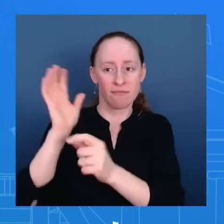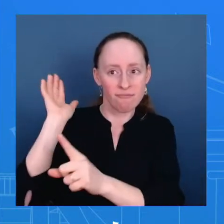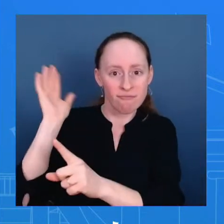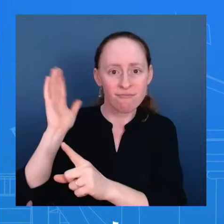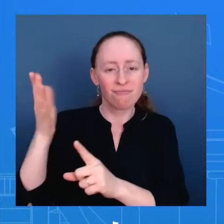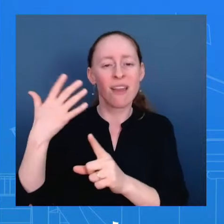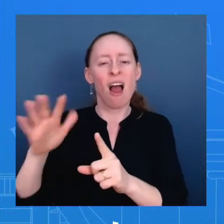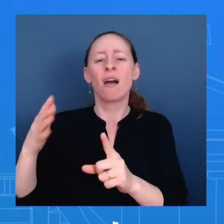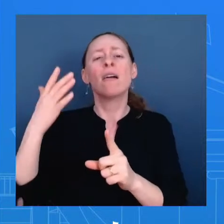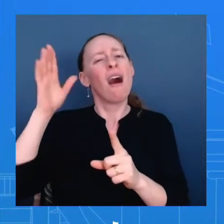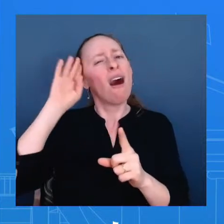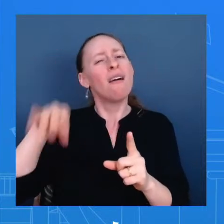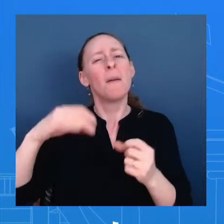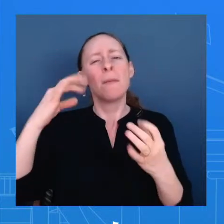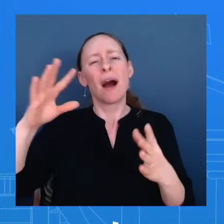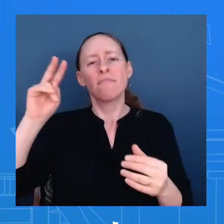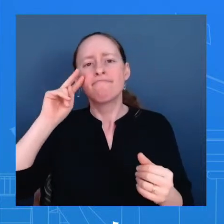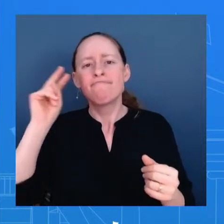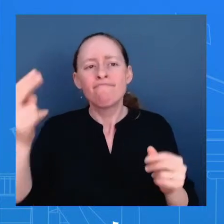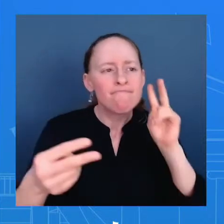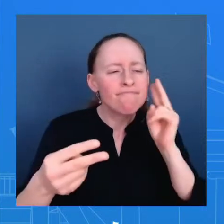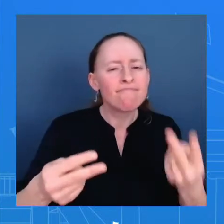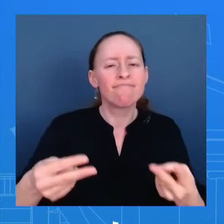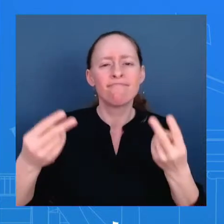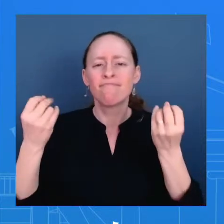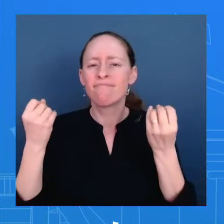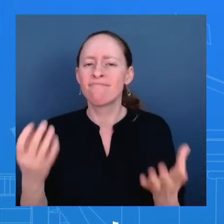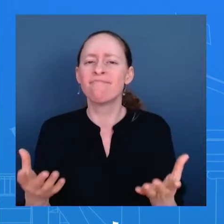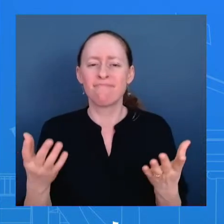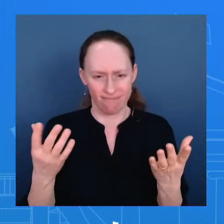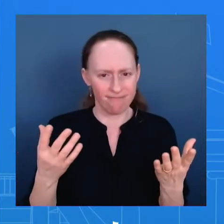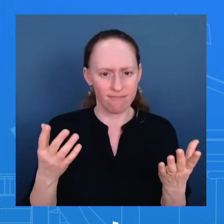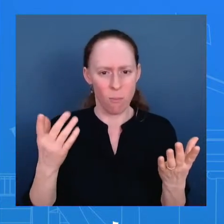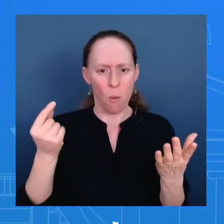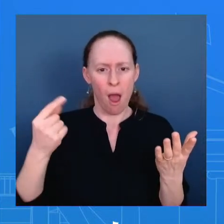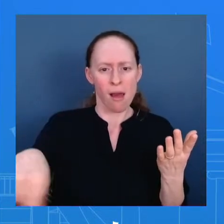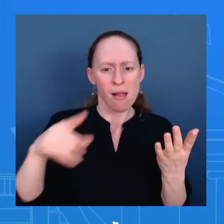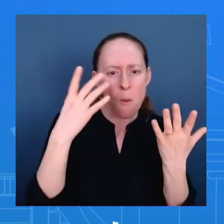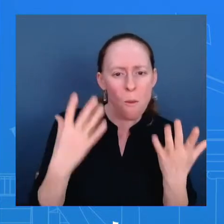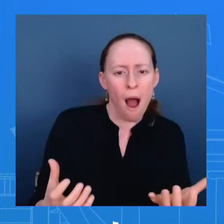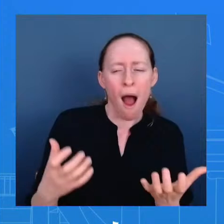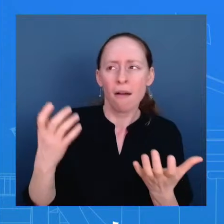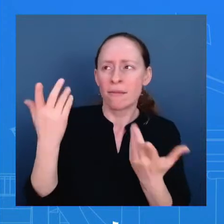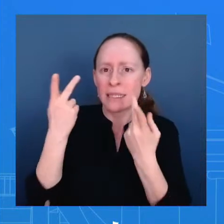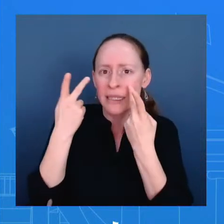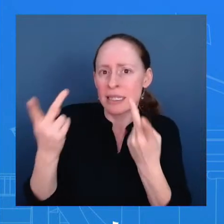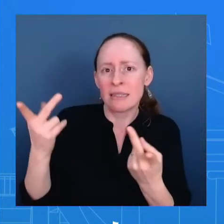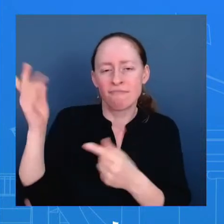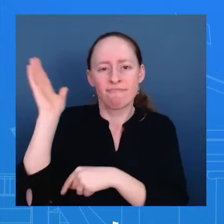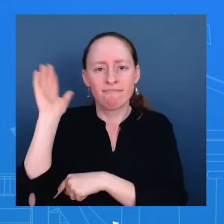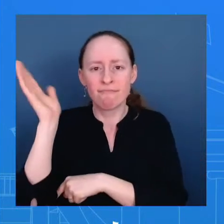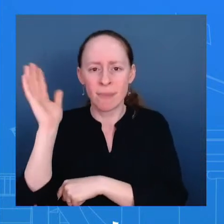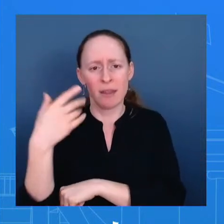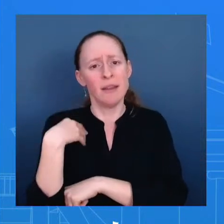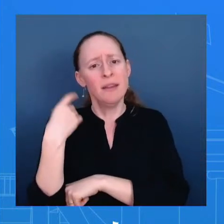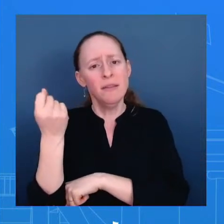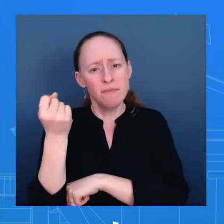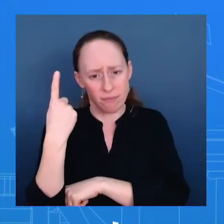I do know that the President, again, is -- is very focused on centering these young men and -- and what this -- this transition in life means to them.